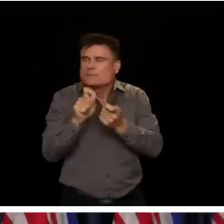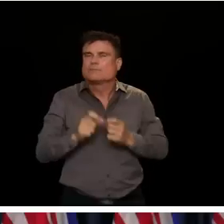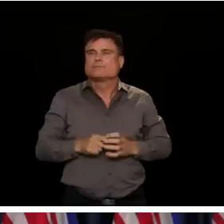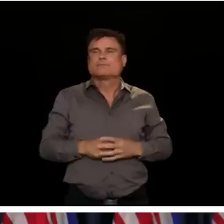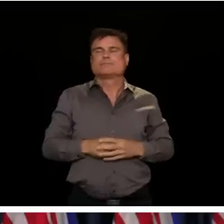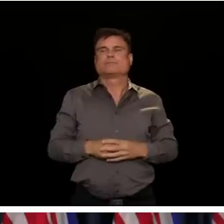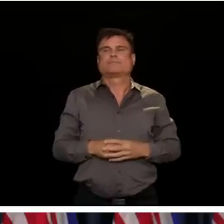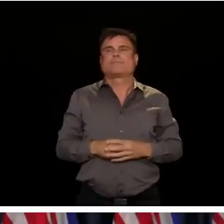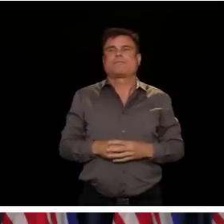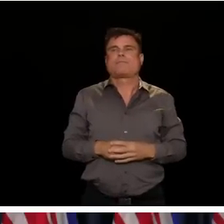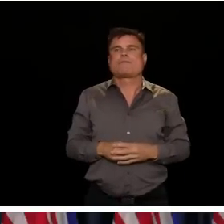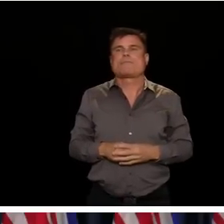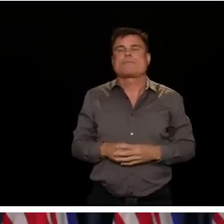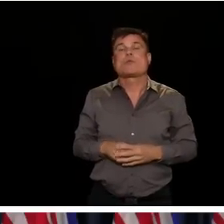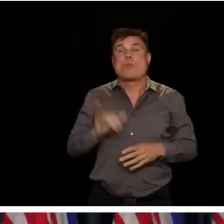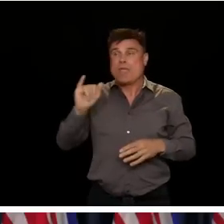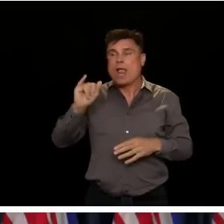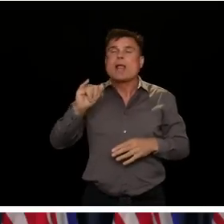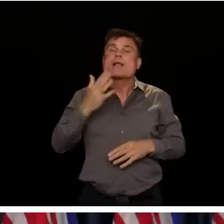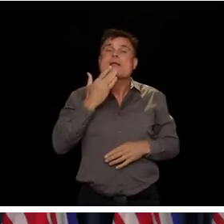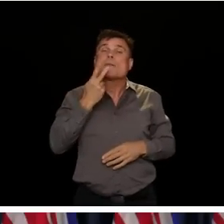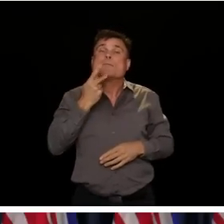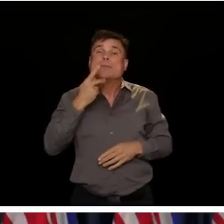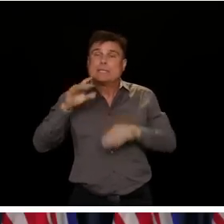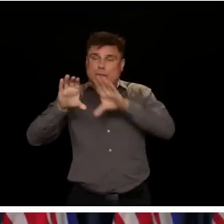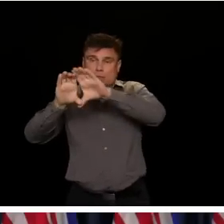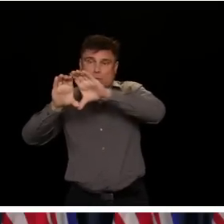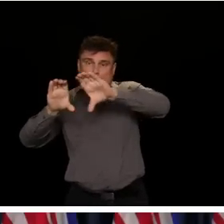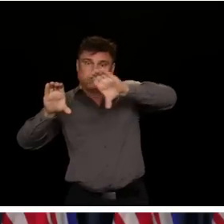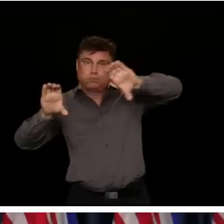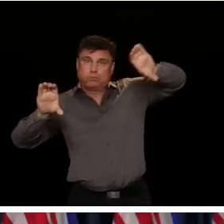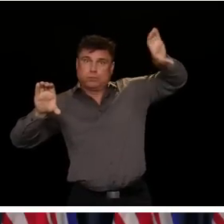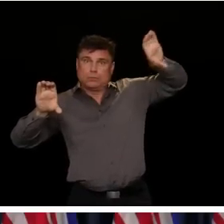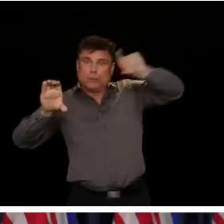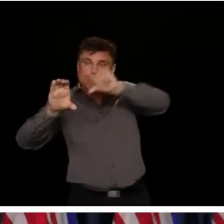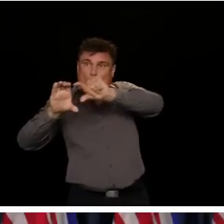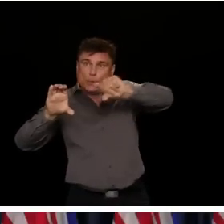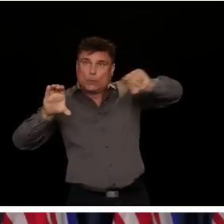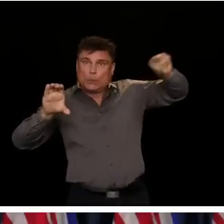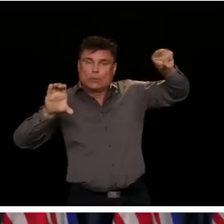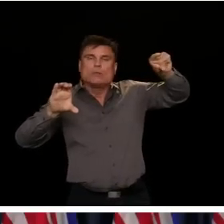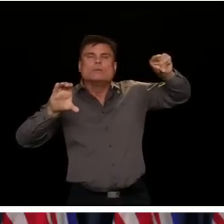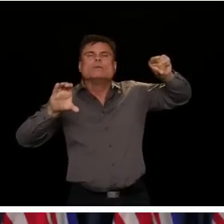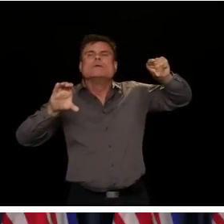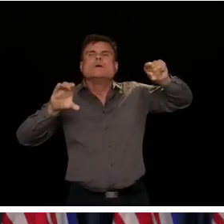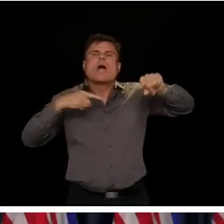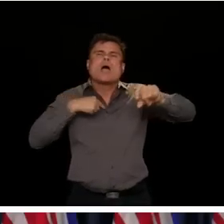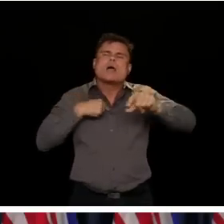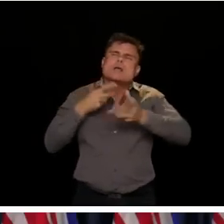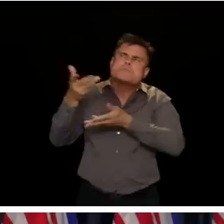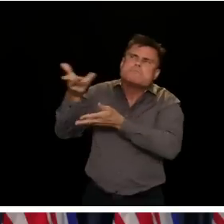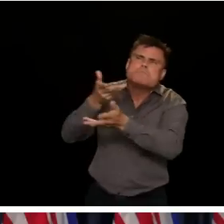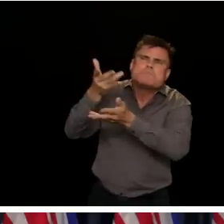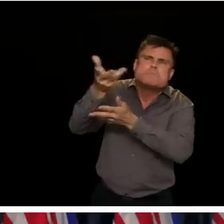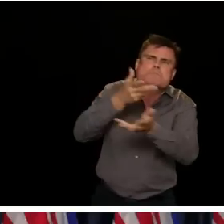or a bit less. What this helps us understand is that we are in a place